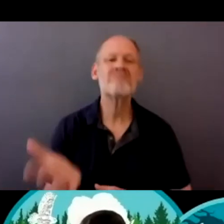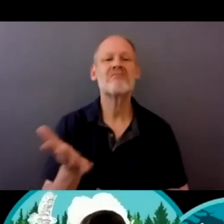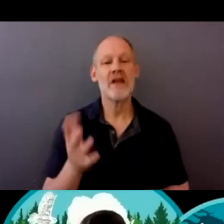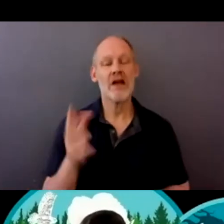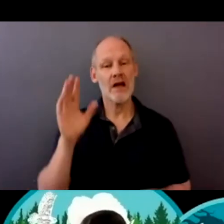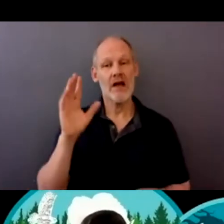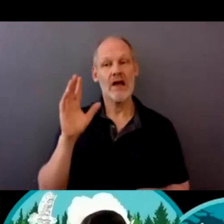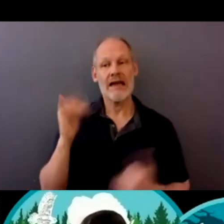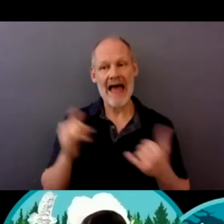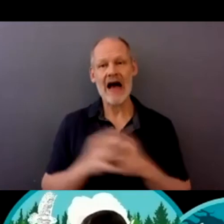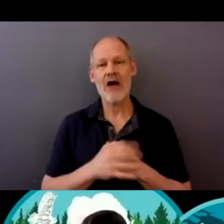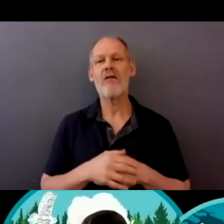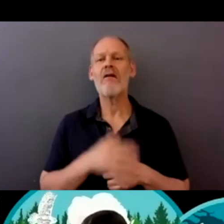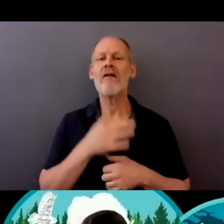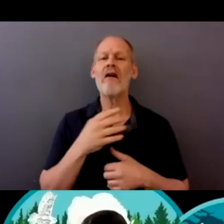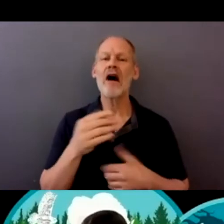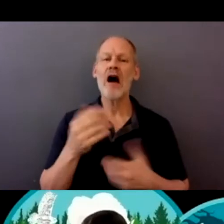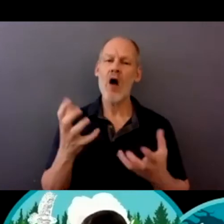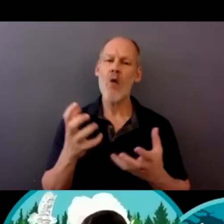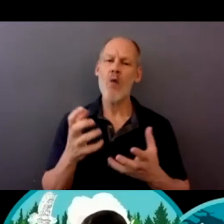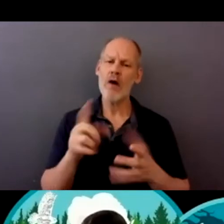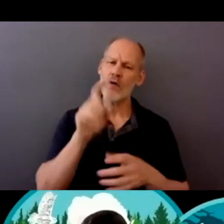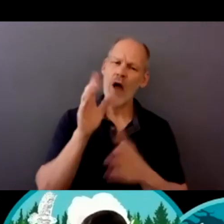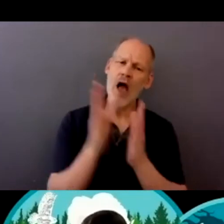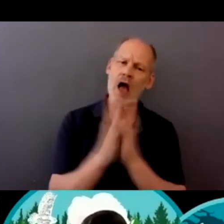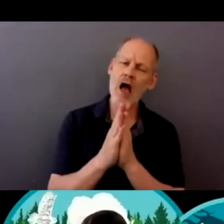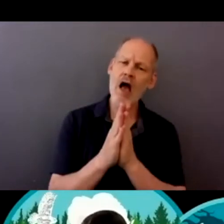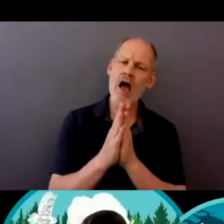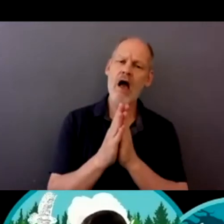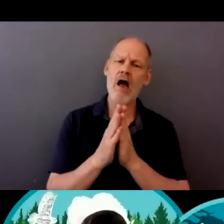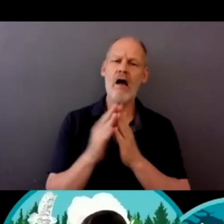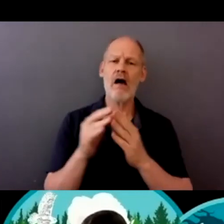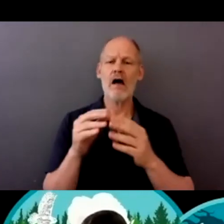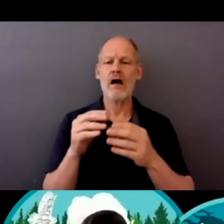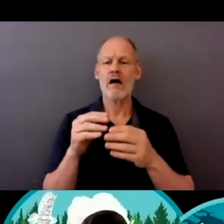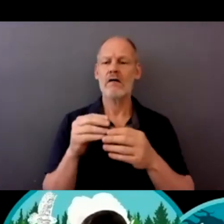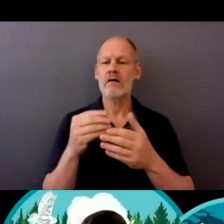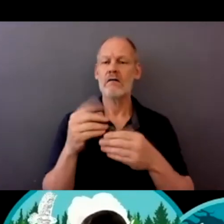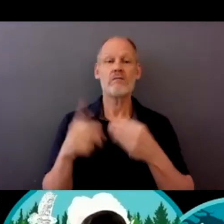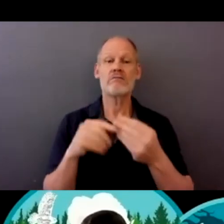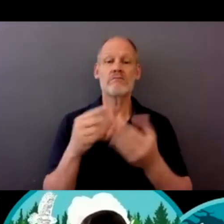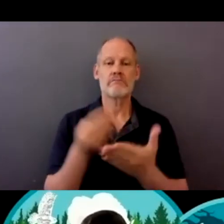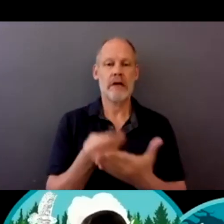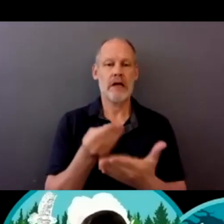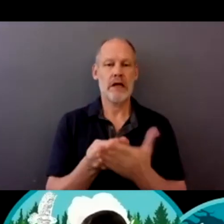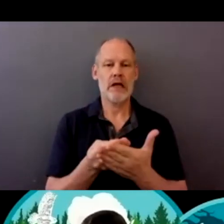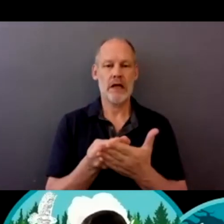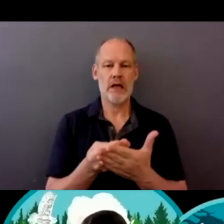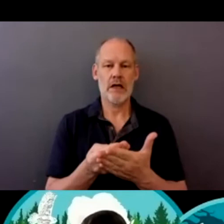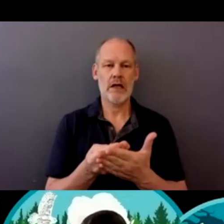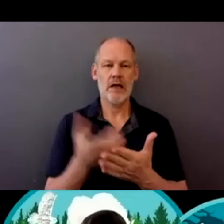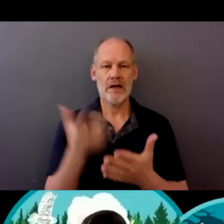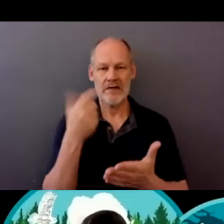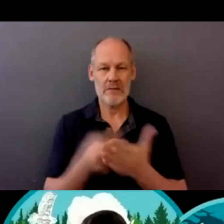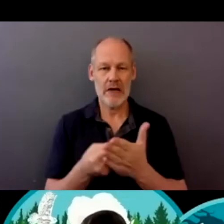is each of your organizations prioritizing budget resources, staff capacity, and general support